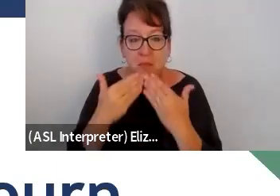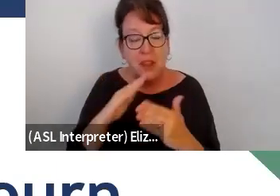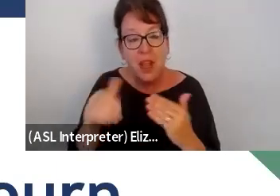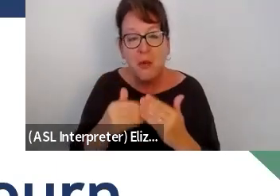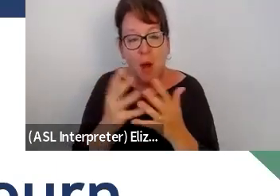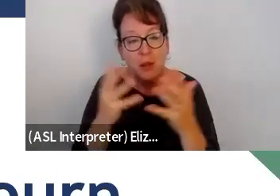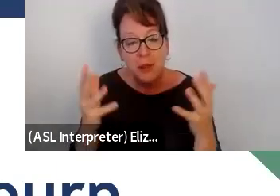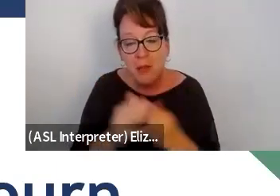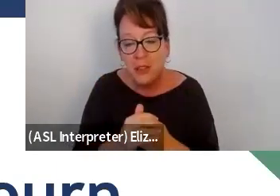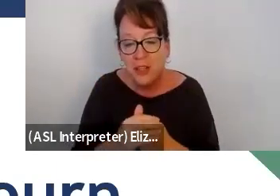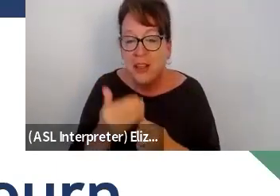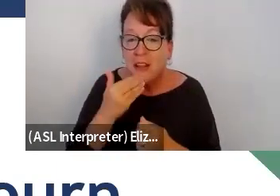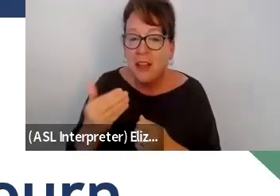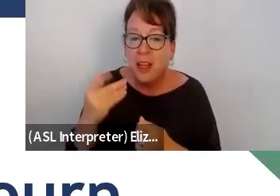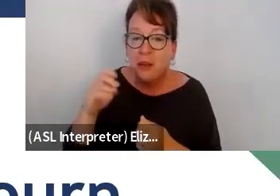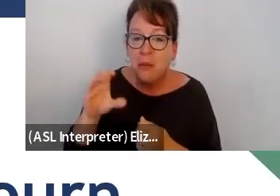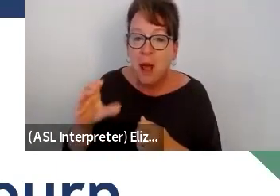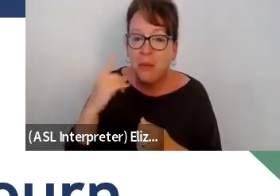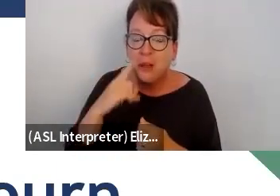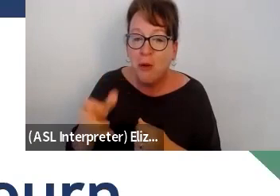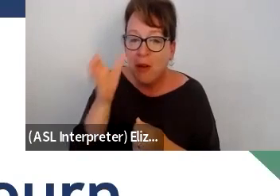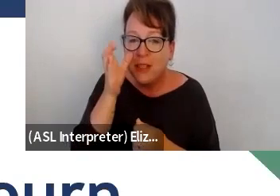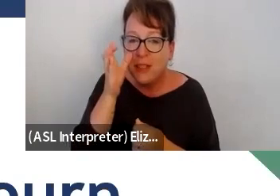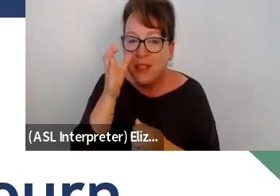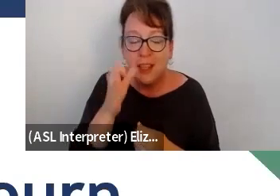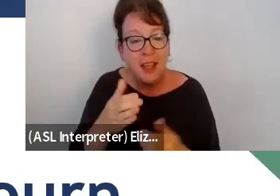Equipment not purchased as part of the grant may also utilize